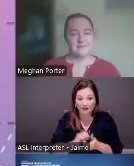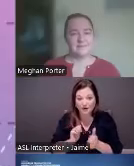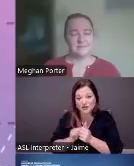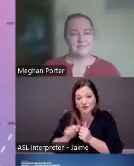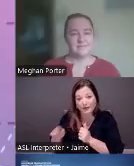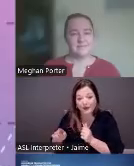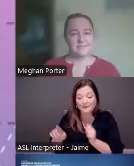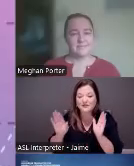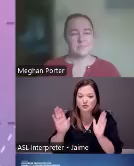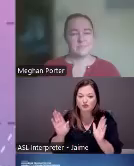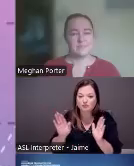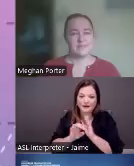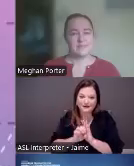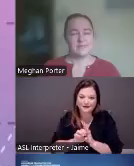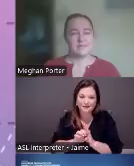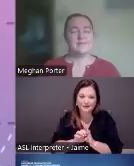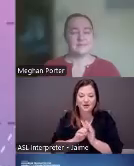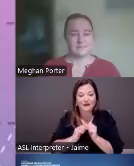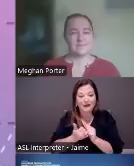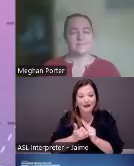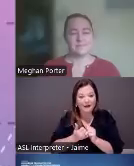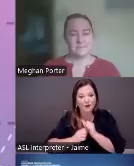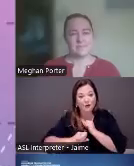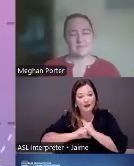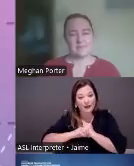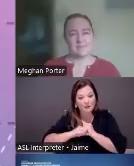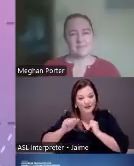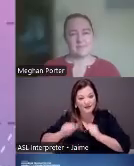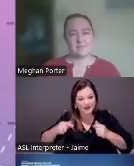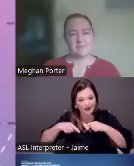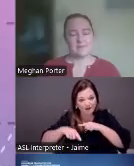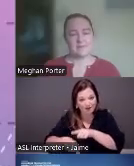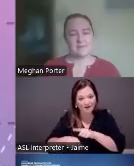of how you align campaigns. What did you learn about partnering with other